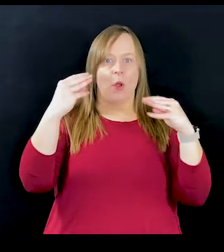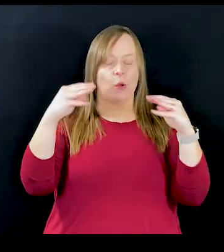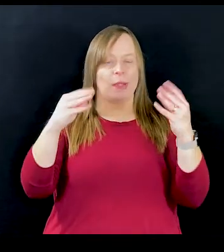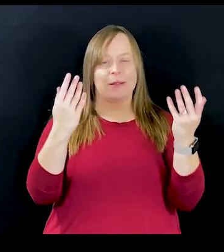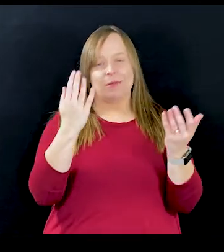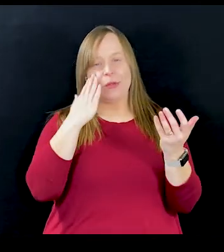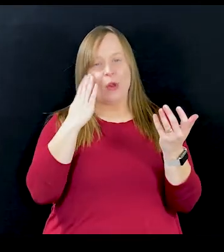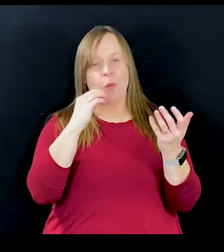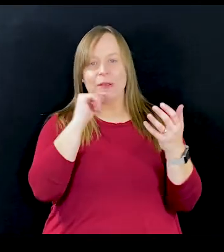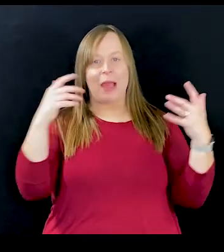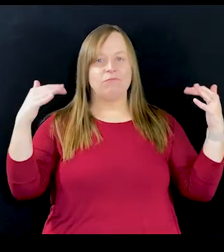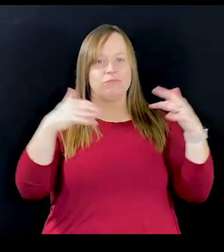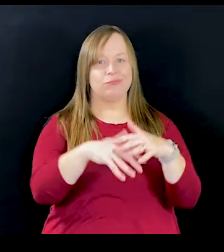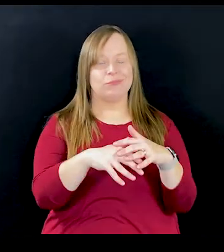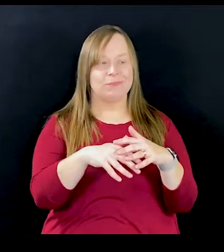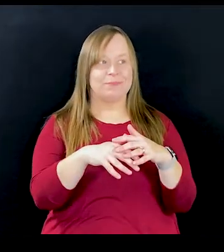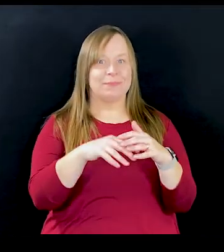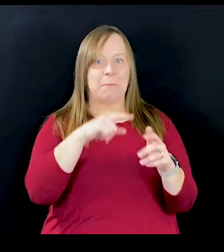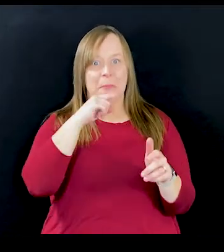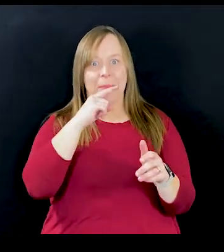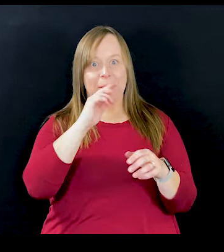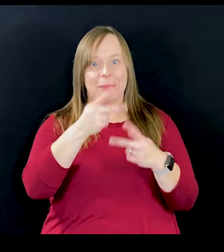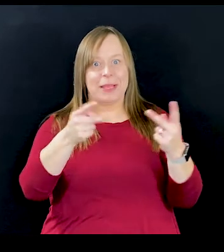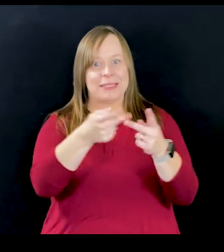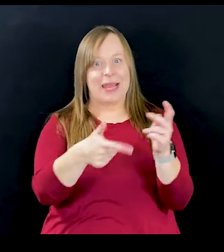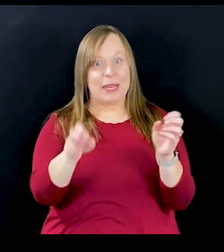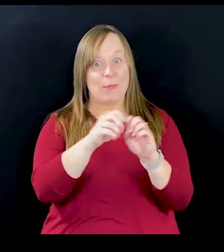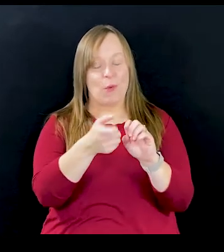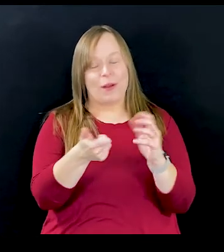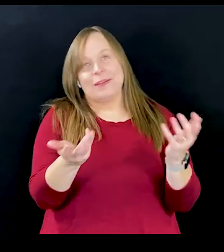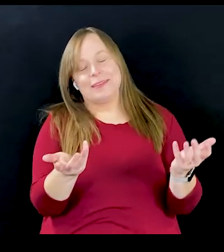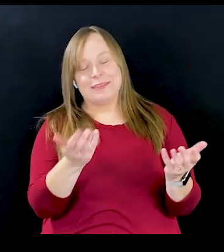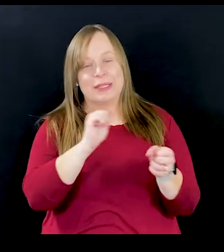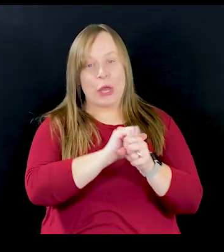or we're not in that many public settings altogether anymore.